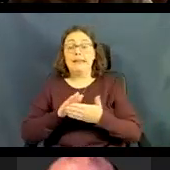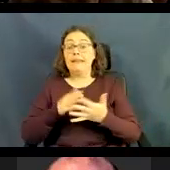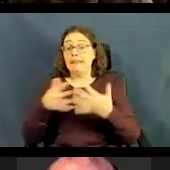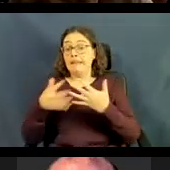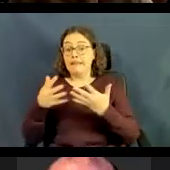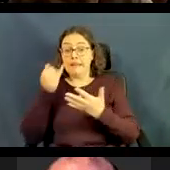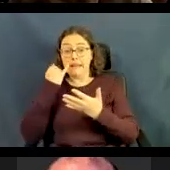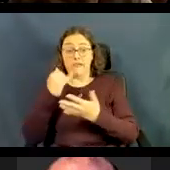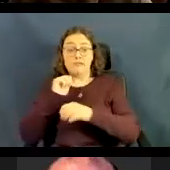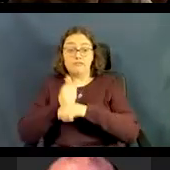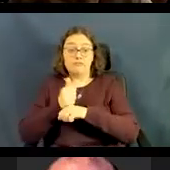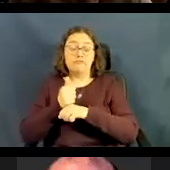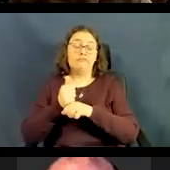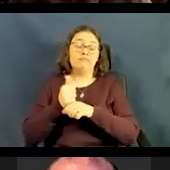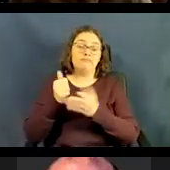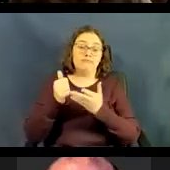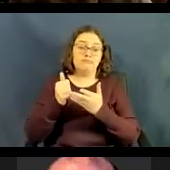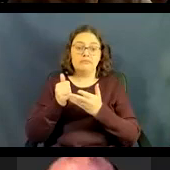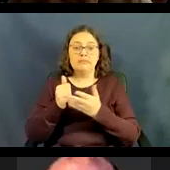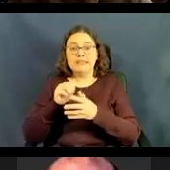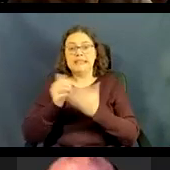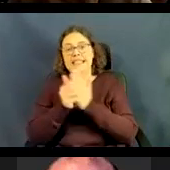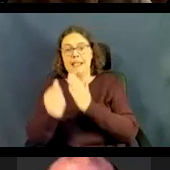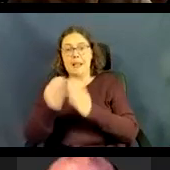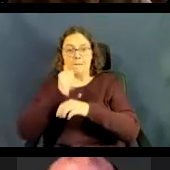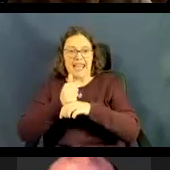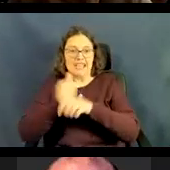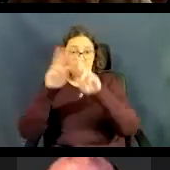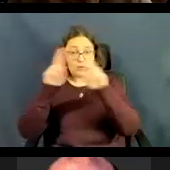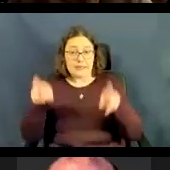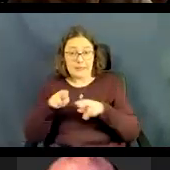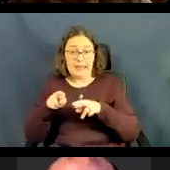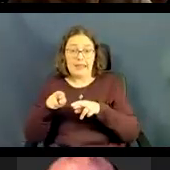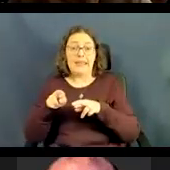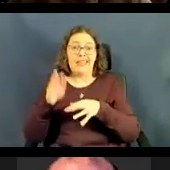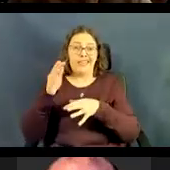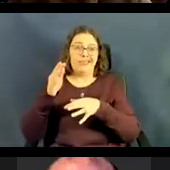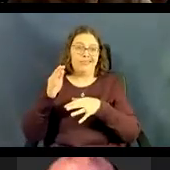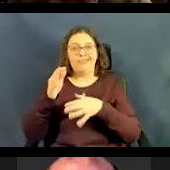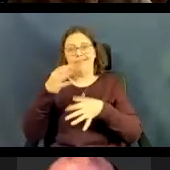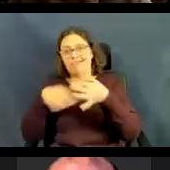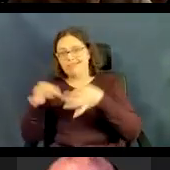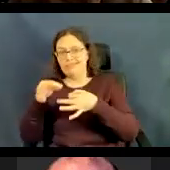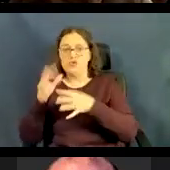Again, be sure to make a copy. You know what happens when you don't make a copy.